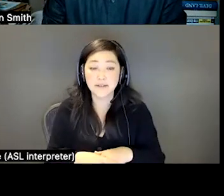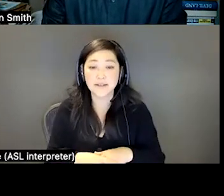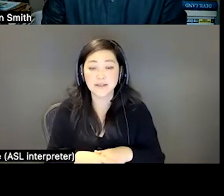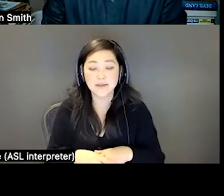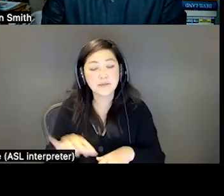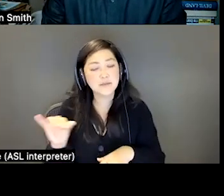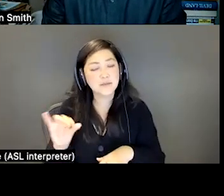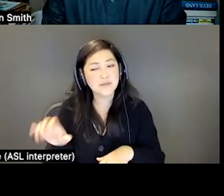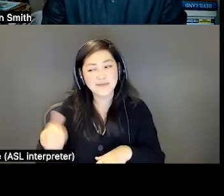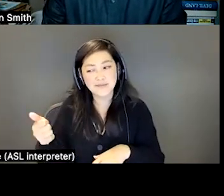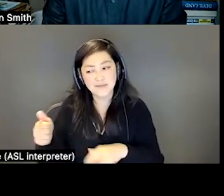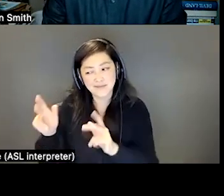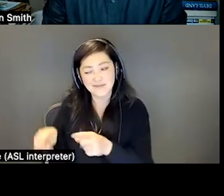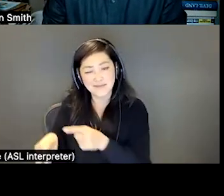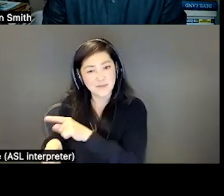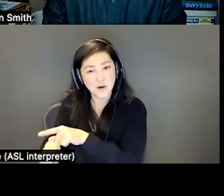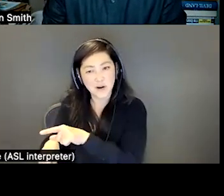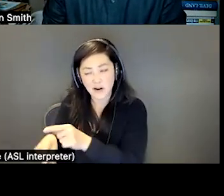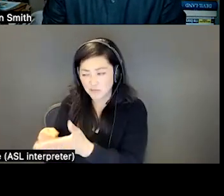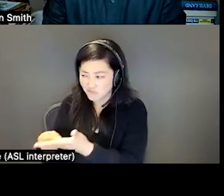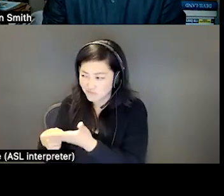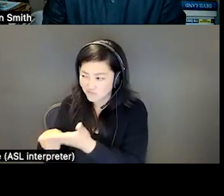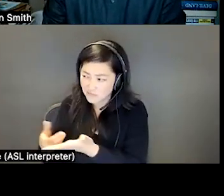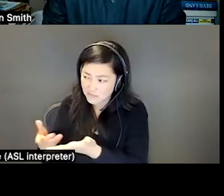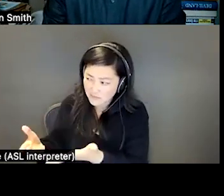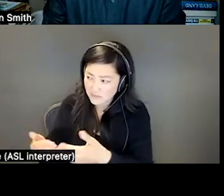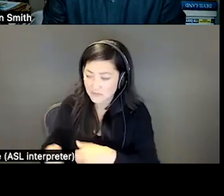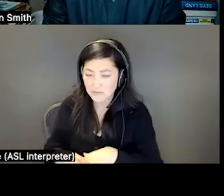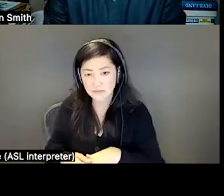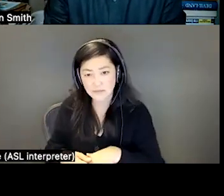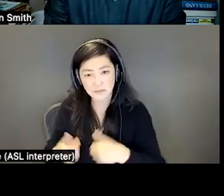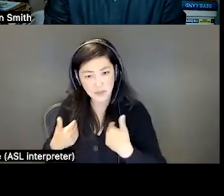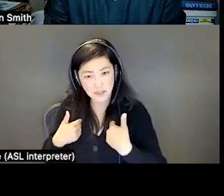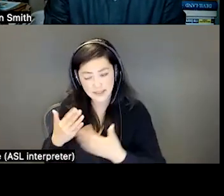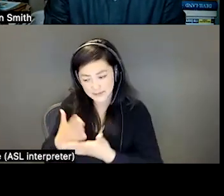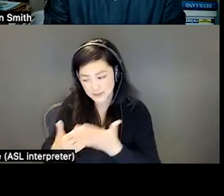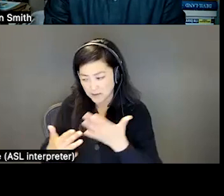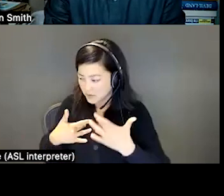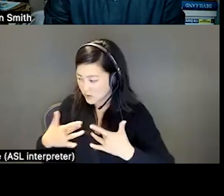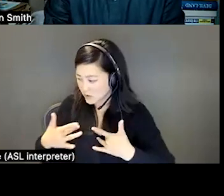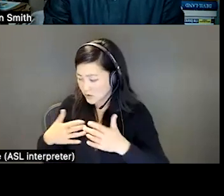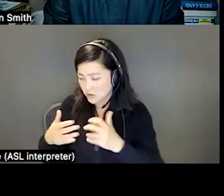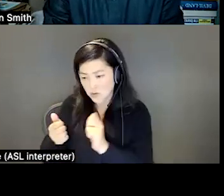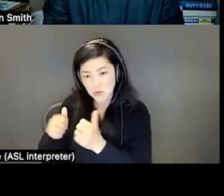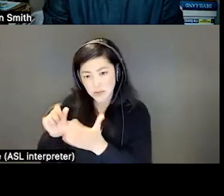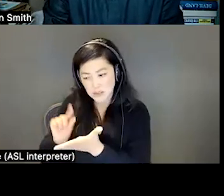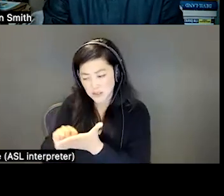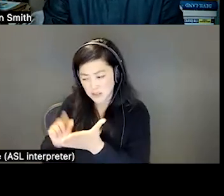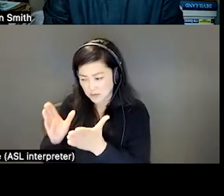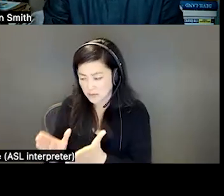"Well, is there a concern, do you think from publishers that you might classify your book